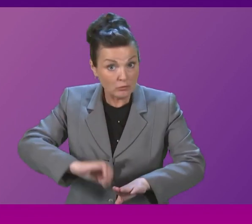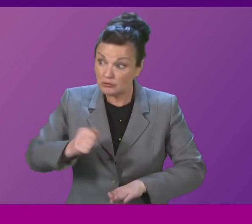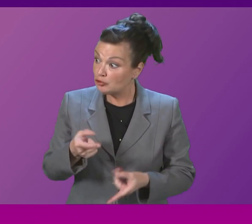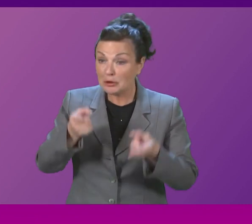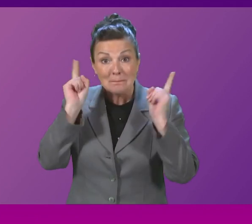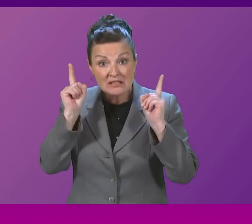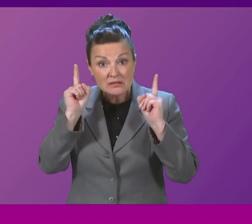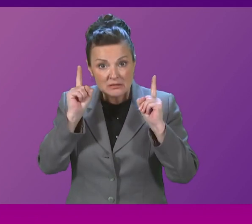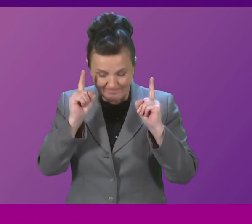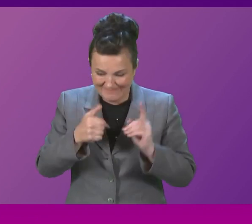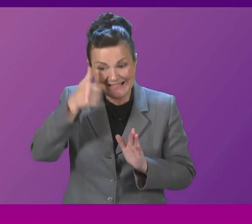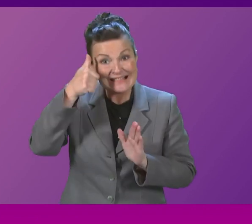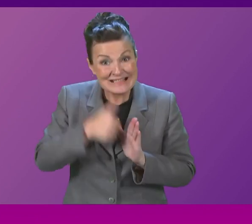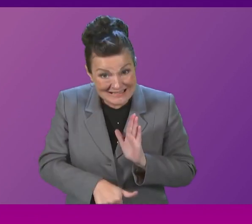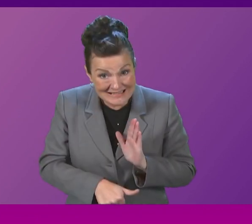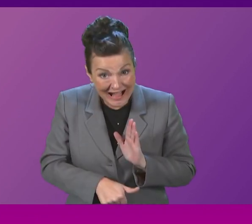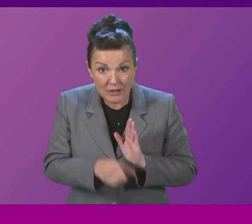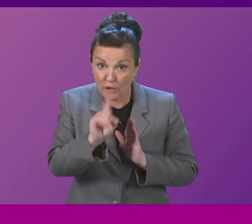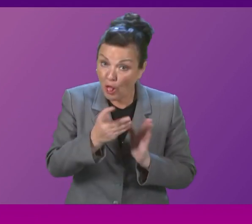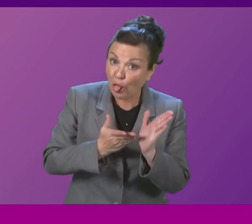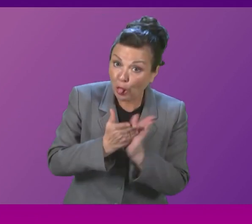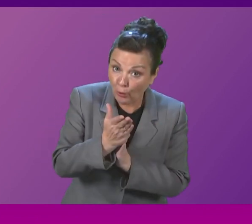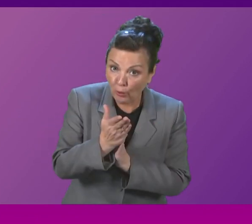a massive VAT bill through centralisation.